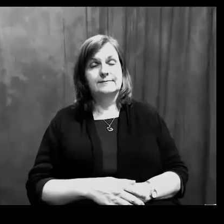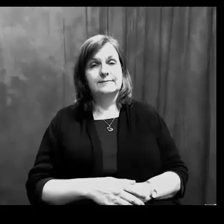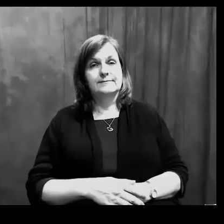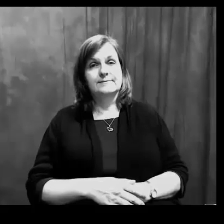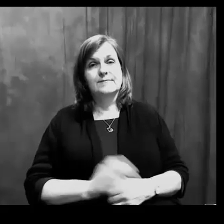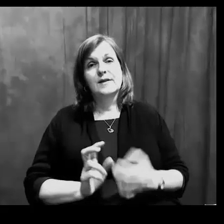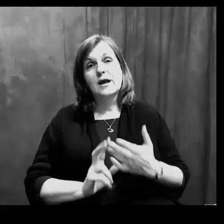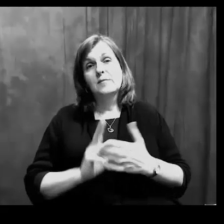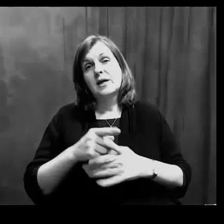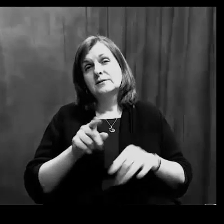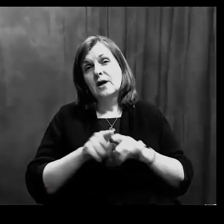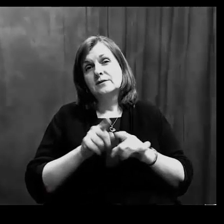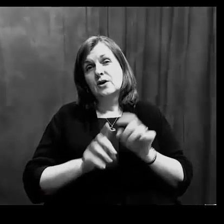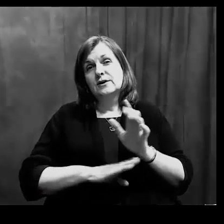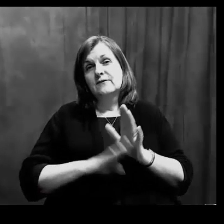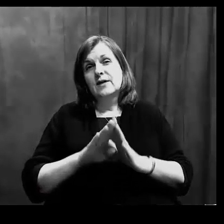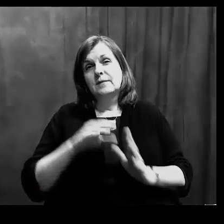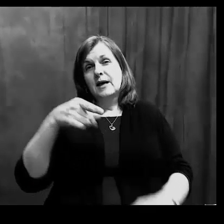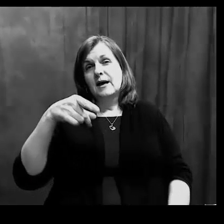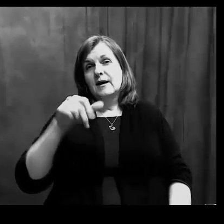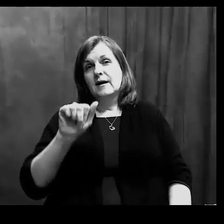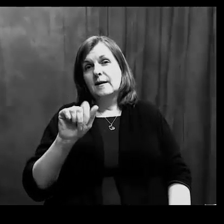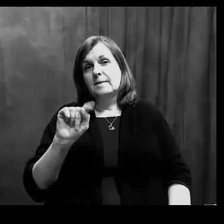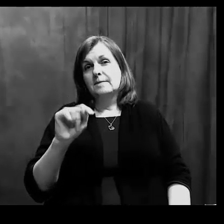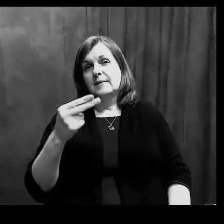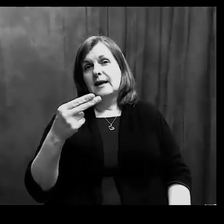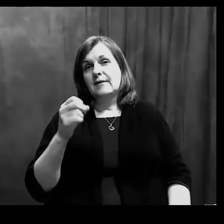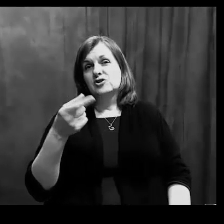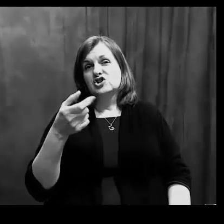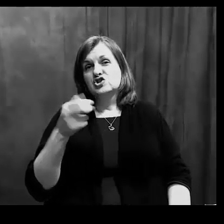plants have also developed different pathogen